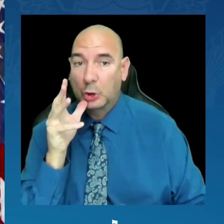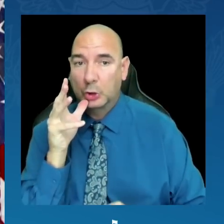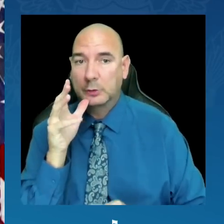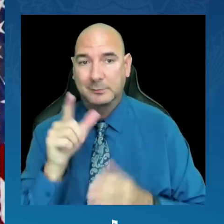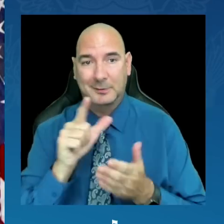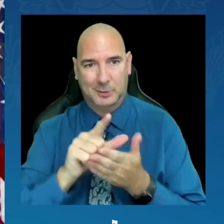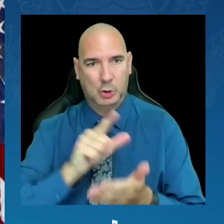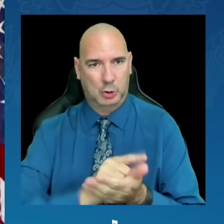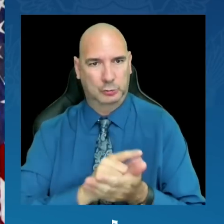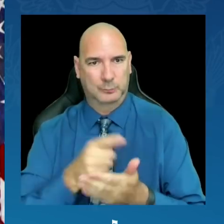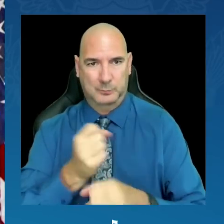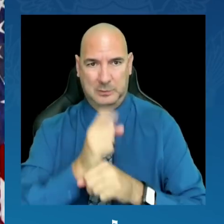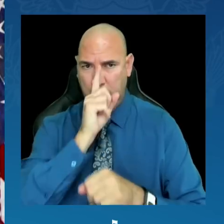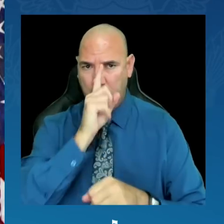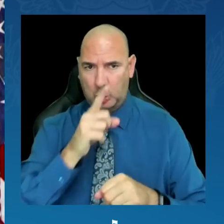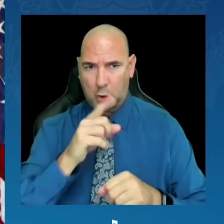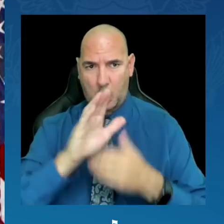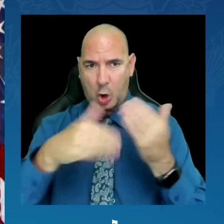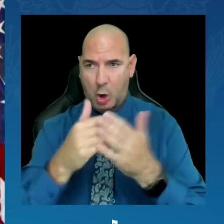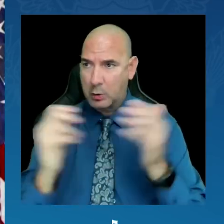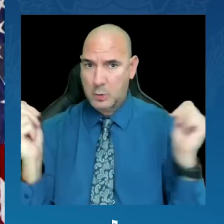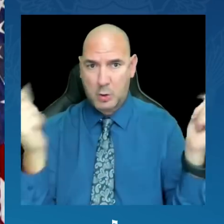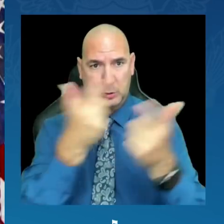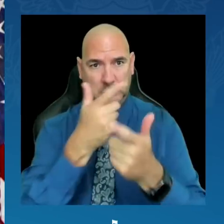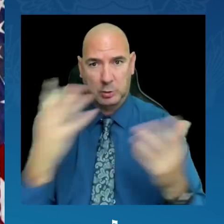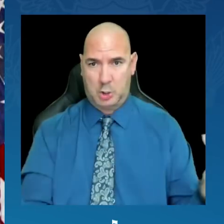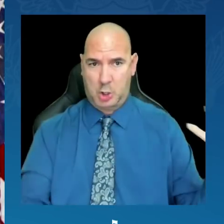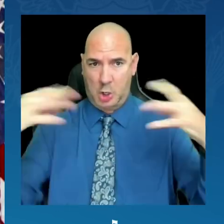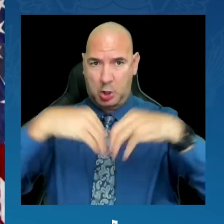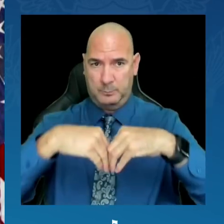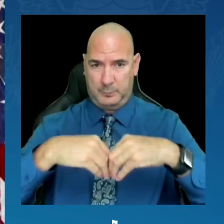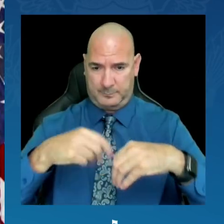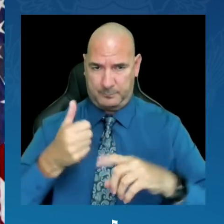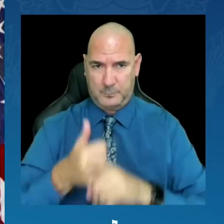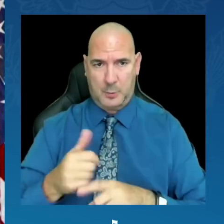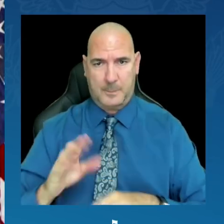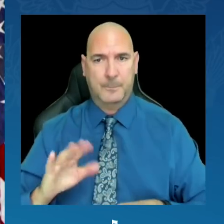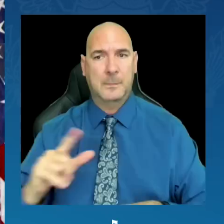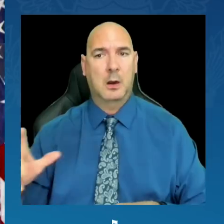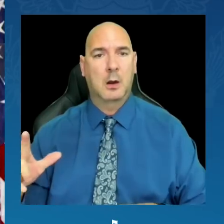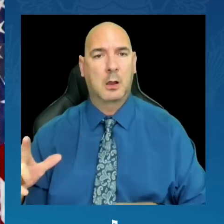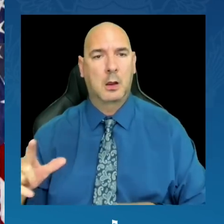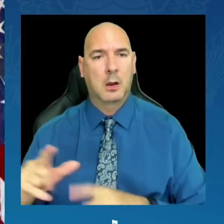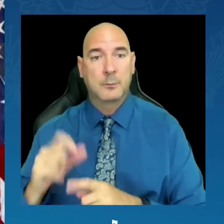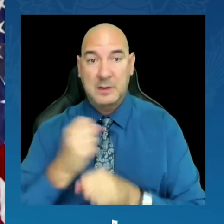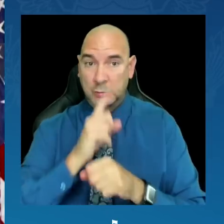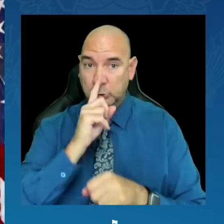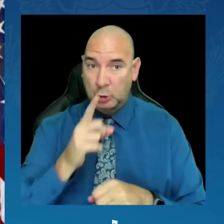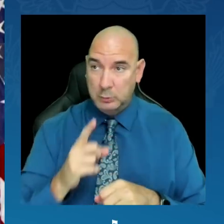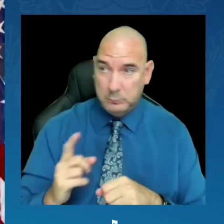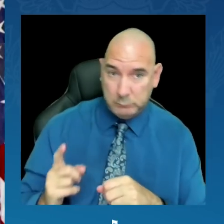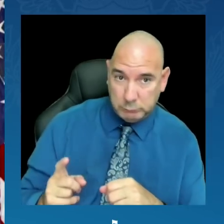and extends postpartum Medicaid coverage to a full year. Senator Durbin, thank you for all that you do.